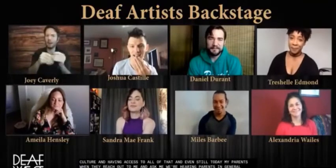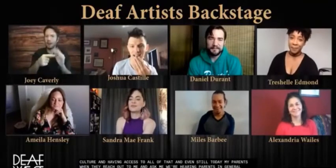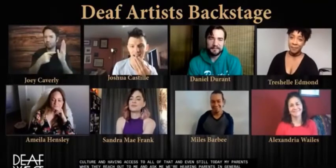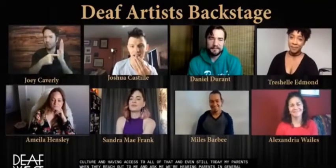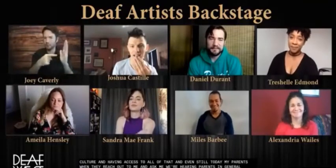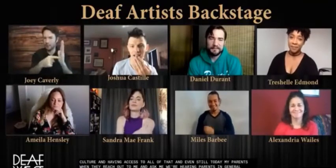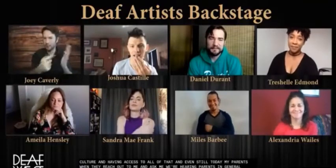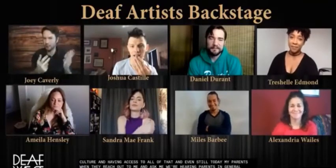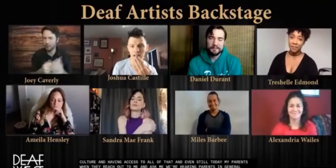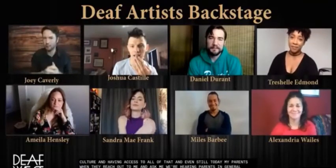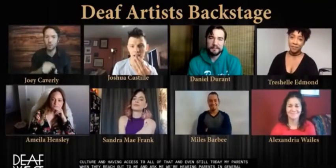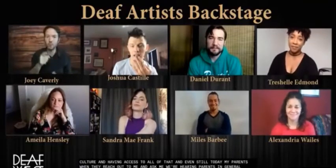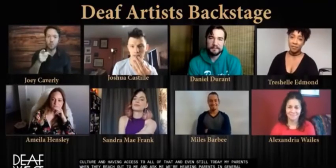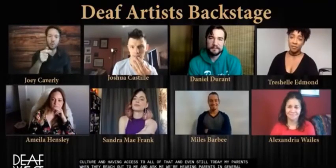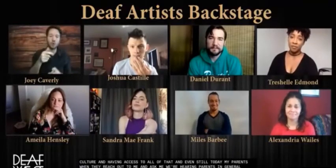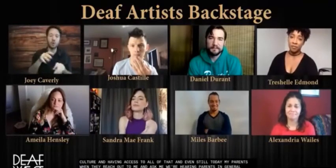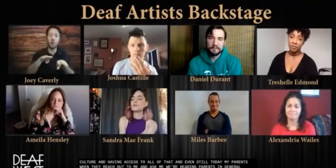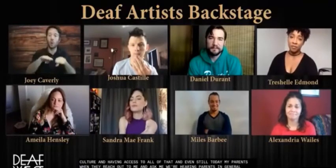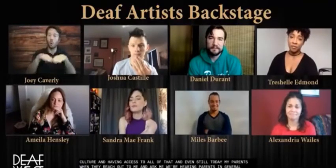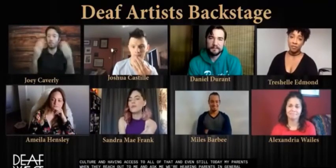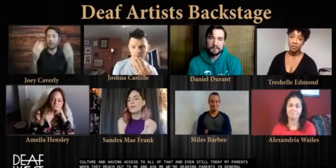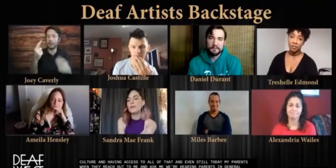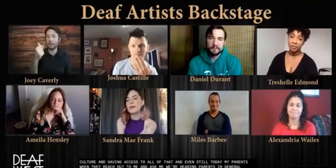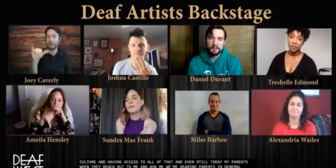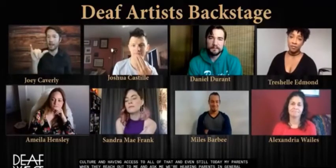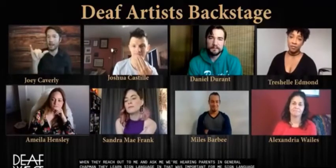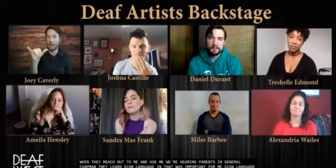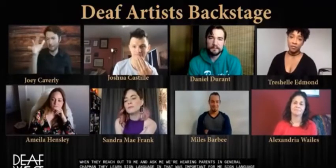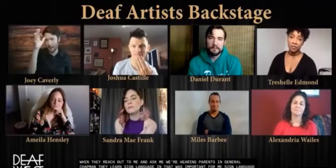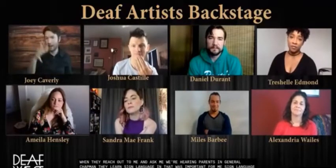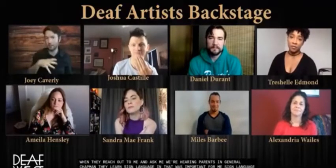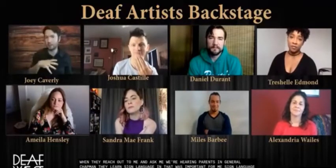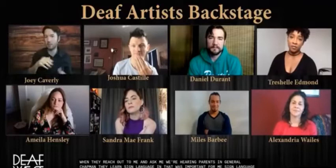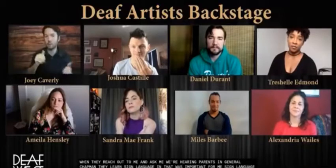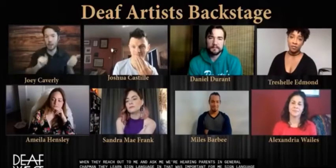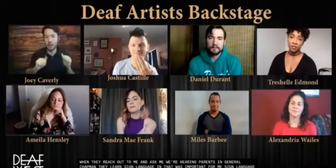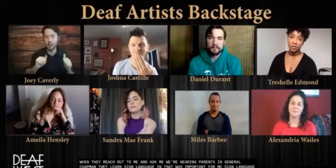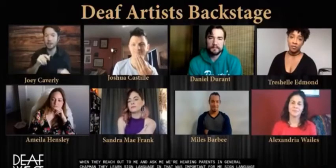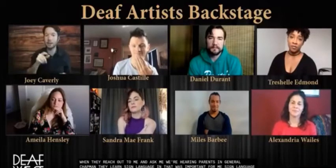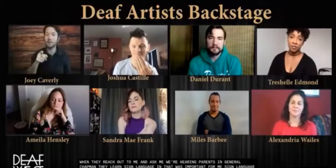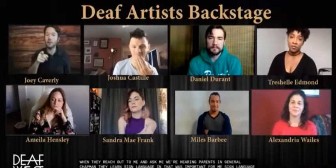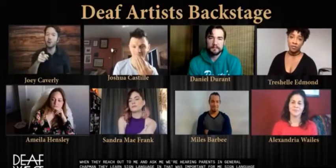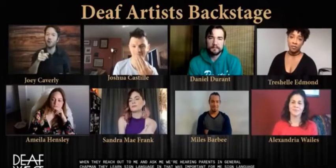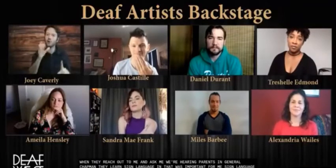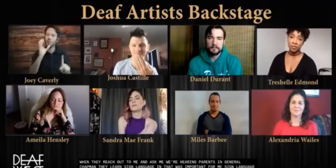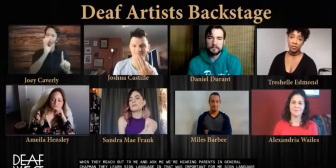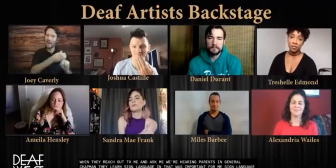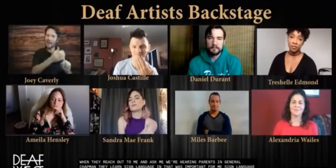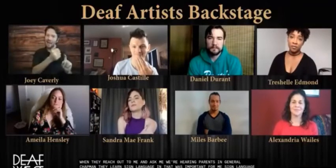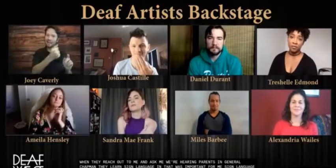So, Josh when we talk about representation. You're an open gay actor.